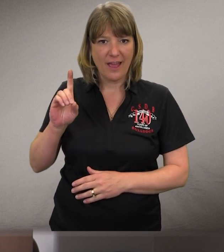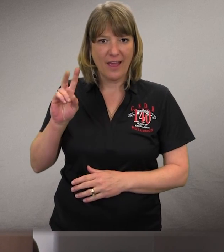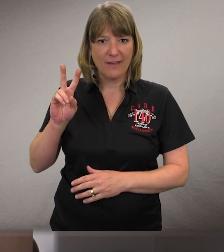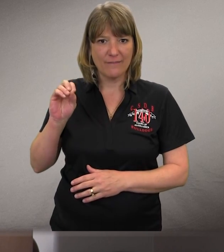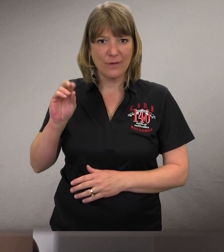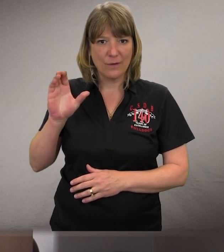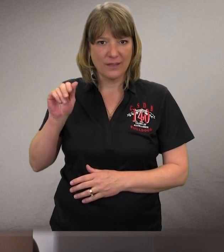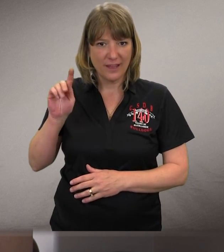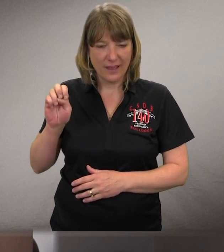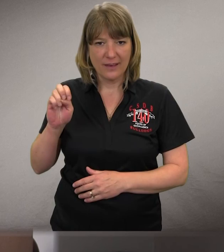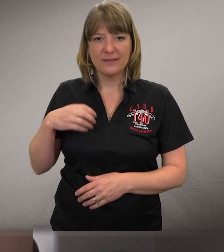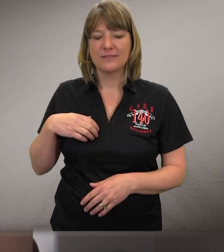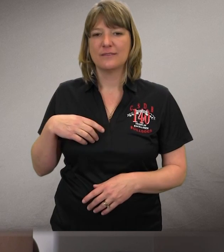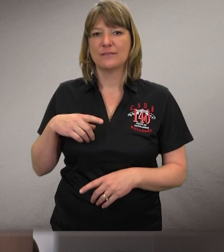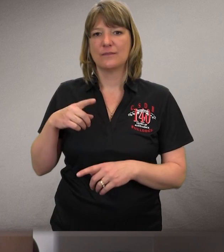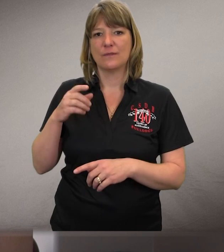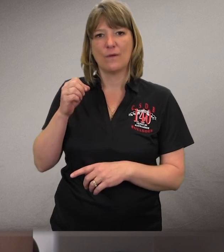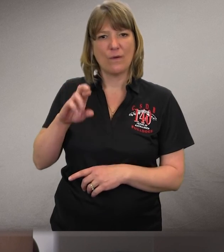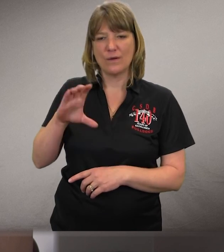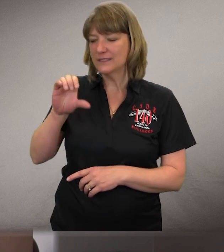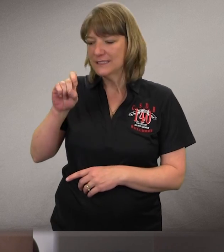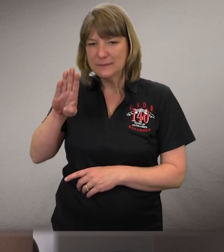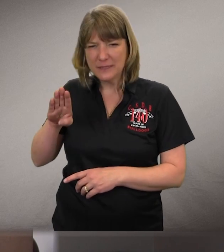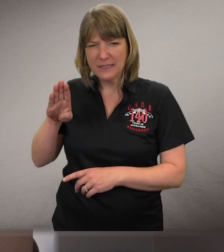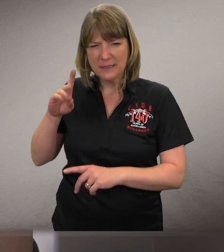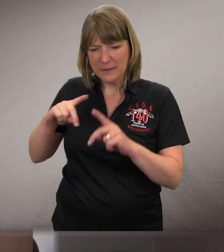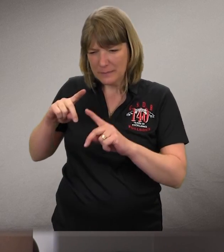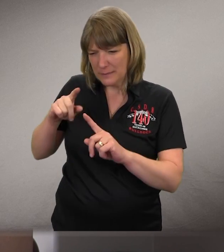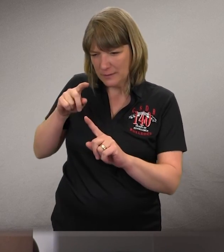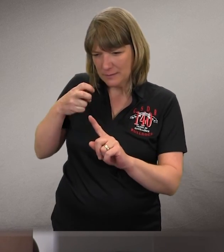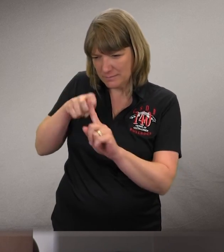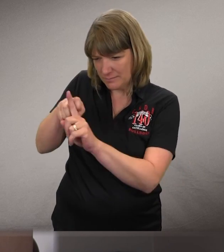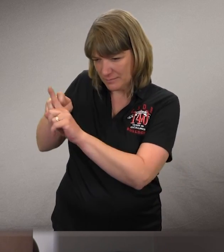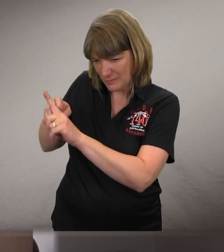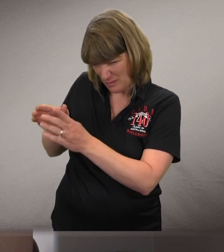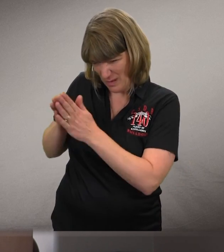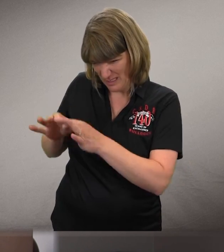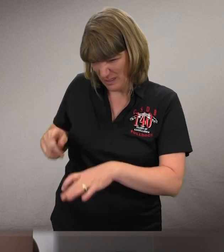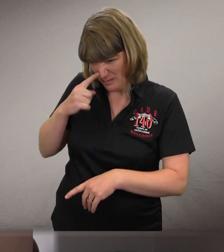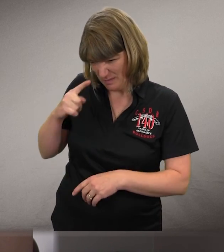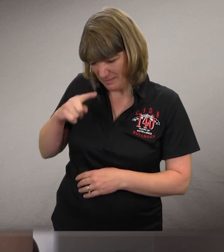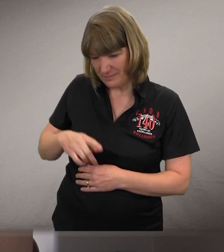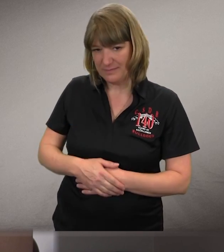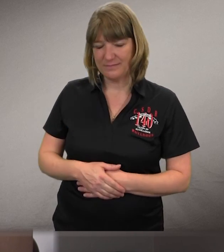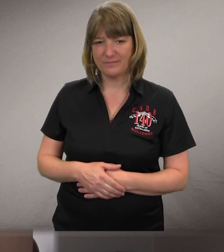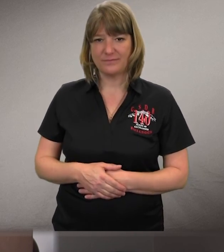or go to people at CSDB and ask them to request an interpreter.